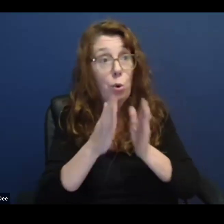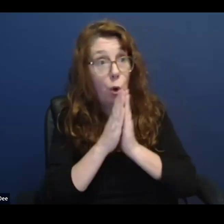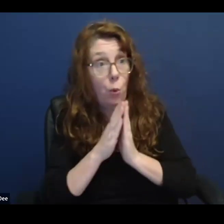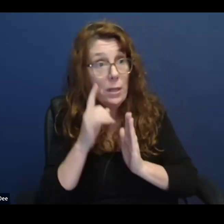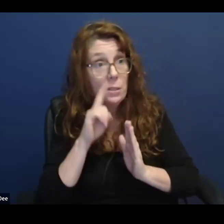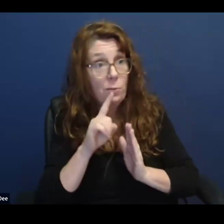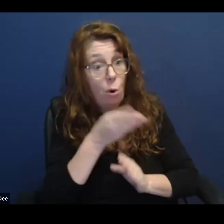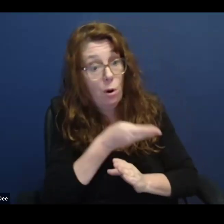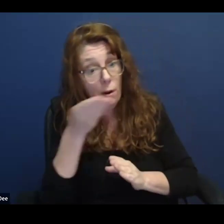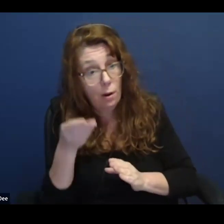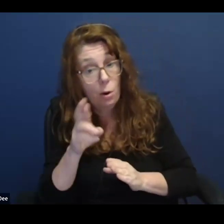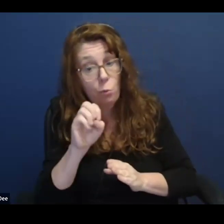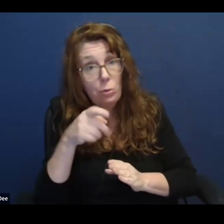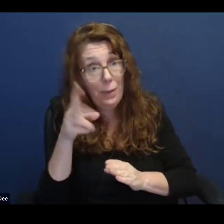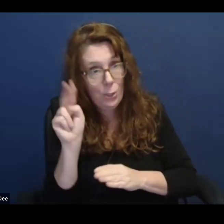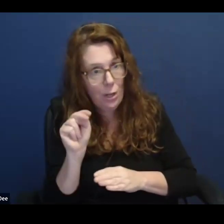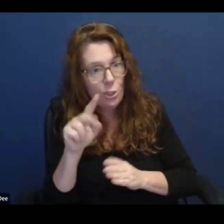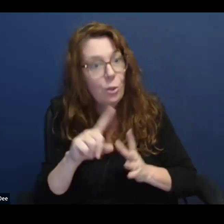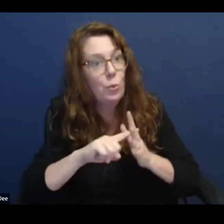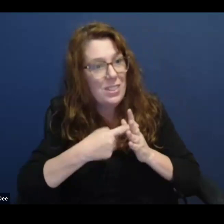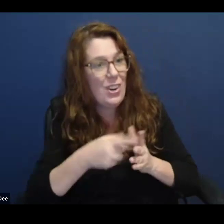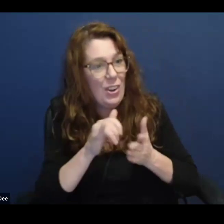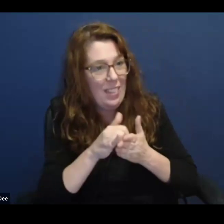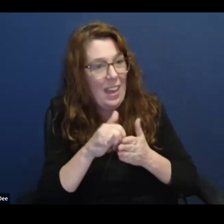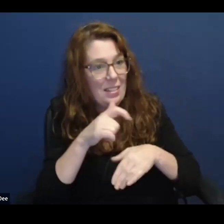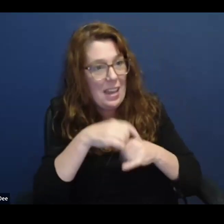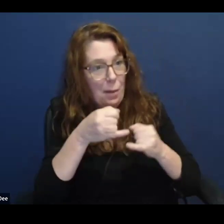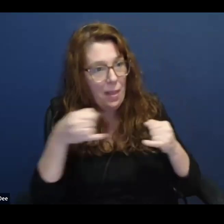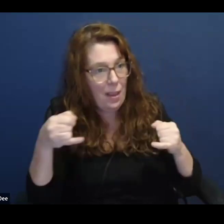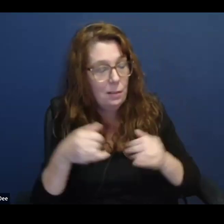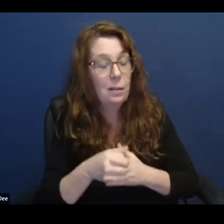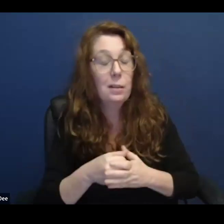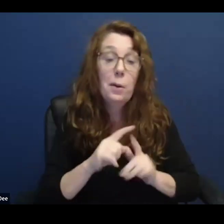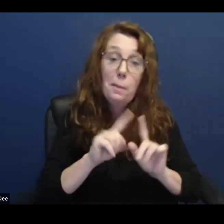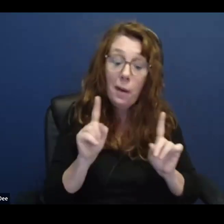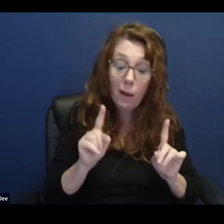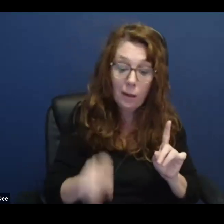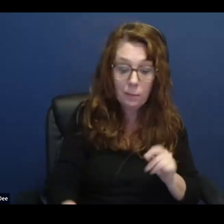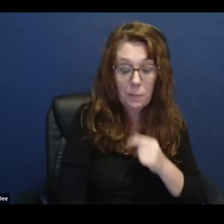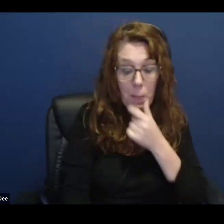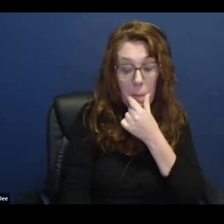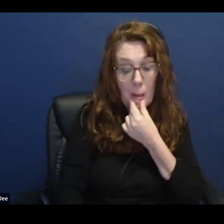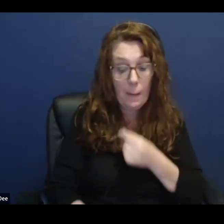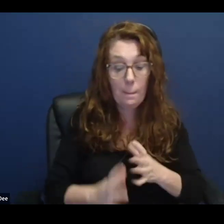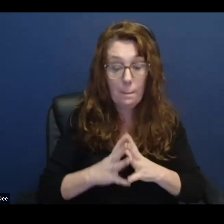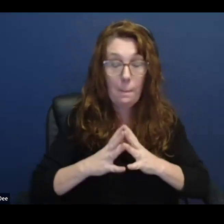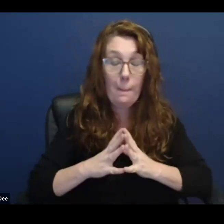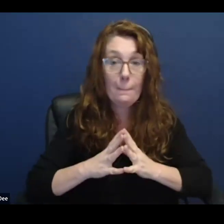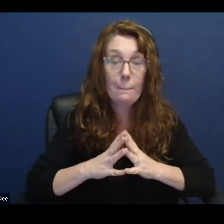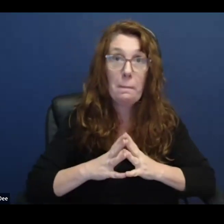would be a way to trigger that timeline. On the other hand, if there is a request